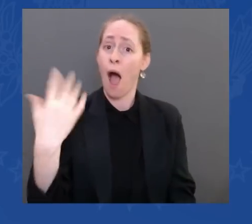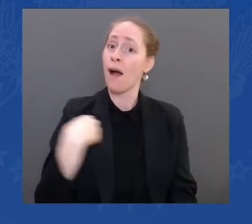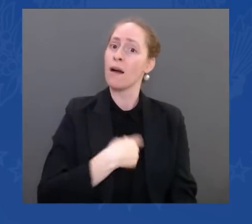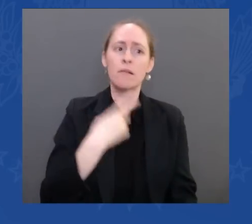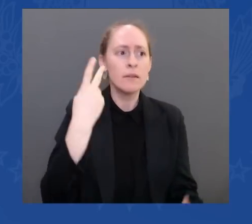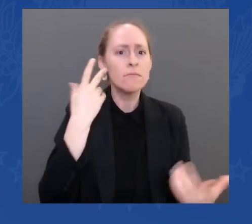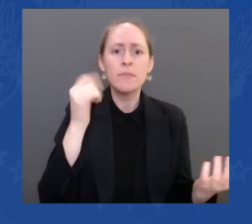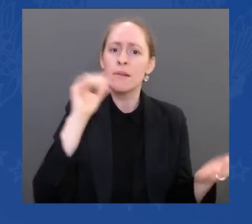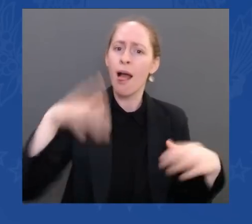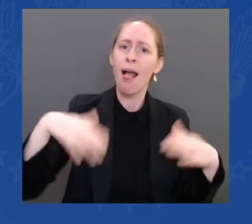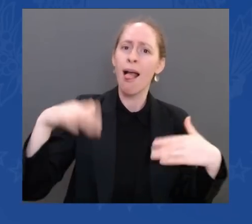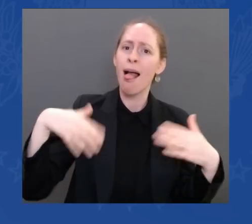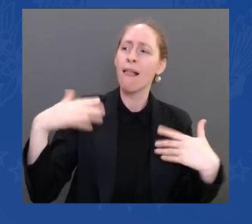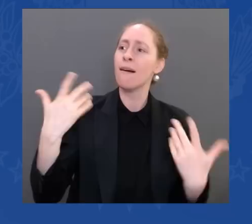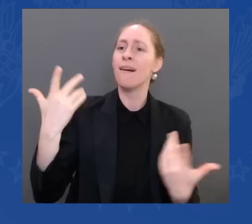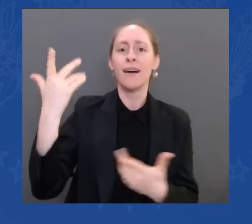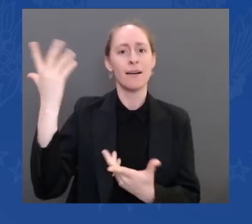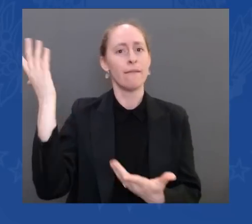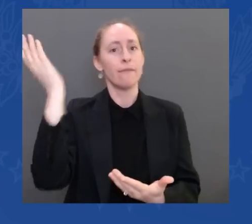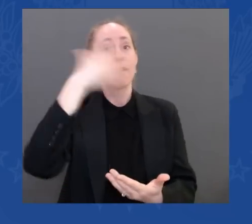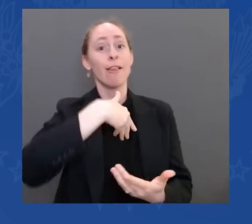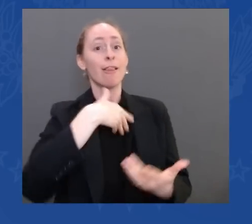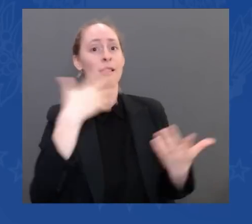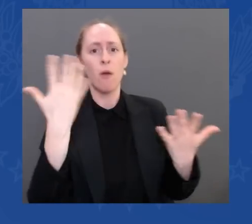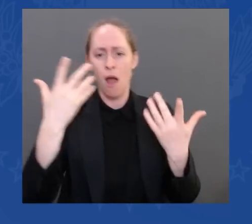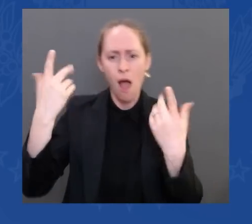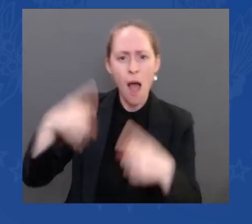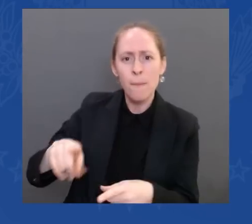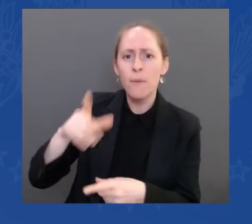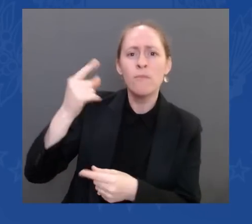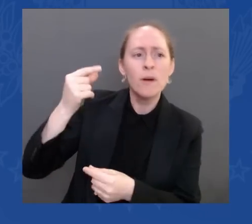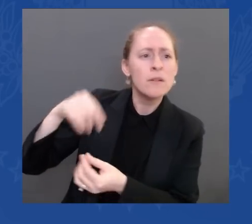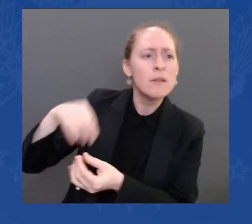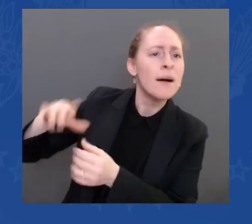You make it possible for them to have a shot. You know, during World War Two,